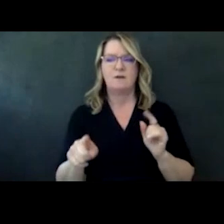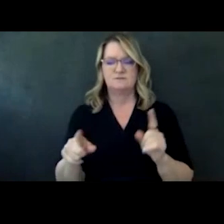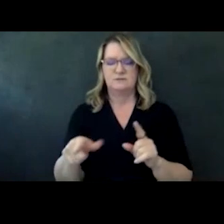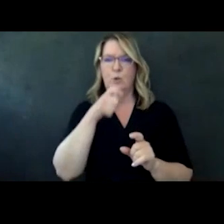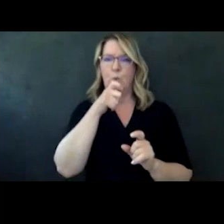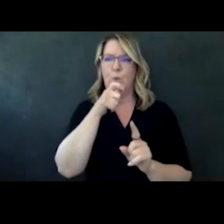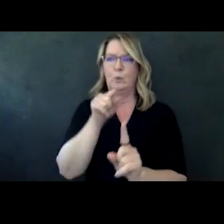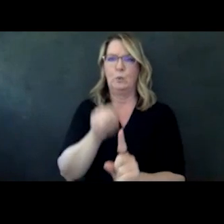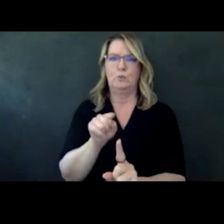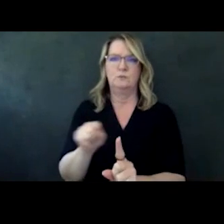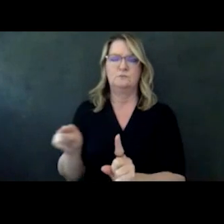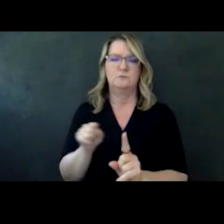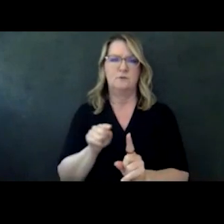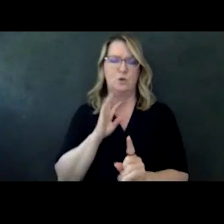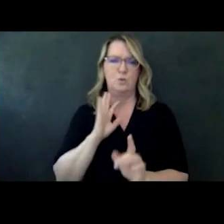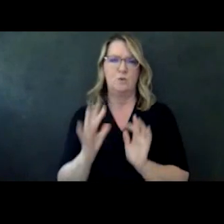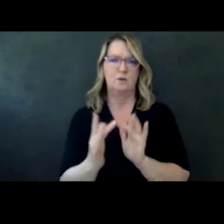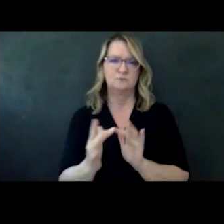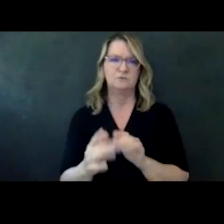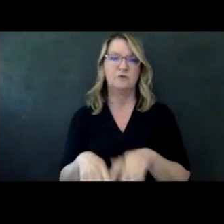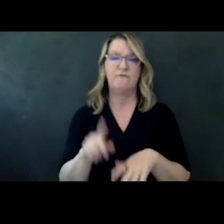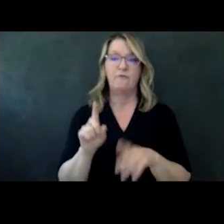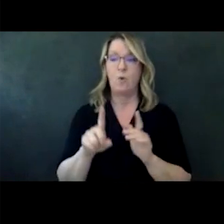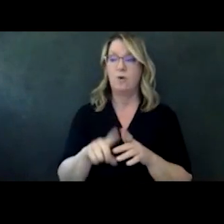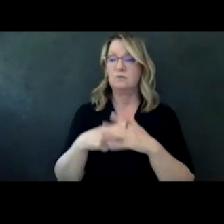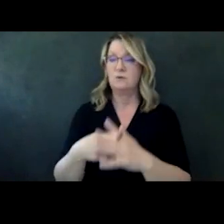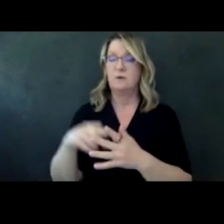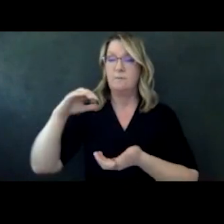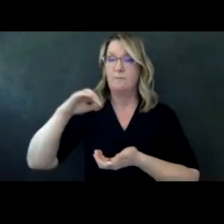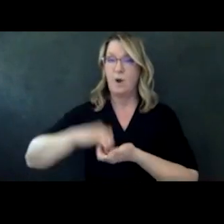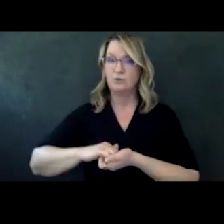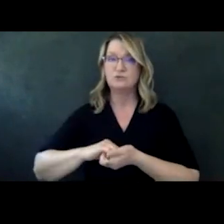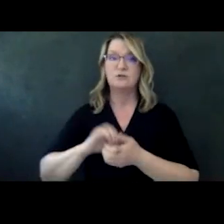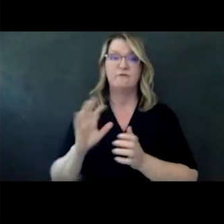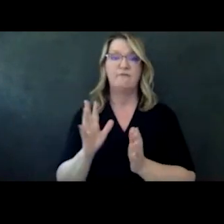initiating partnerships involving competitive integrated employment, we're looking at two